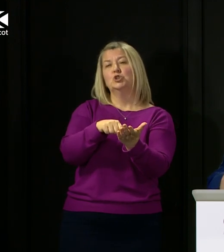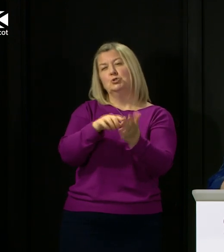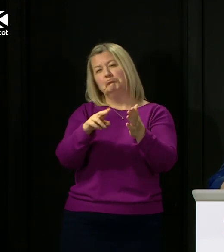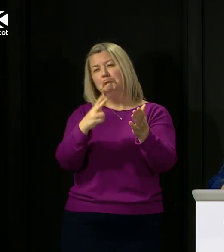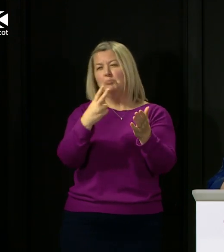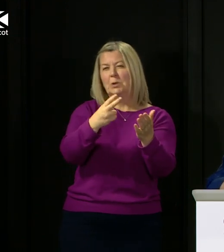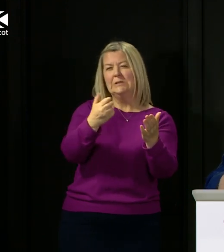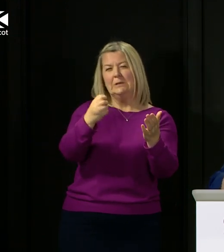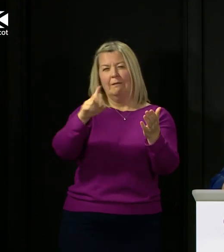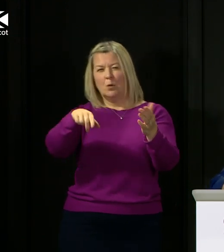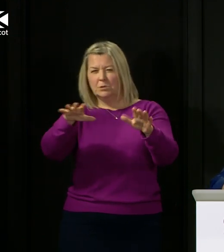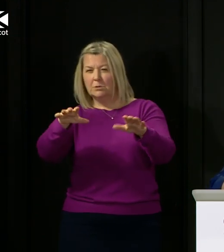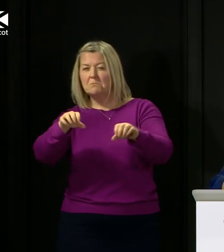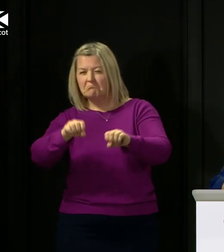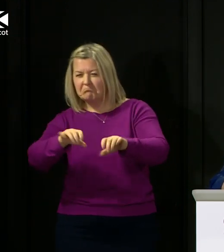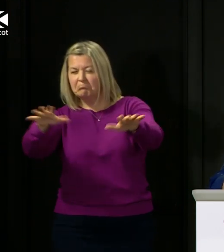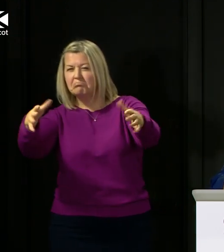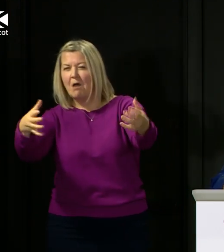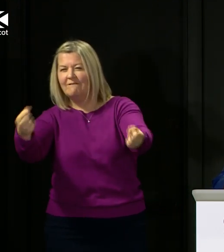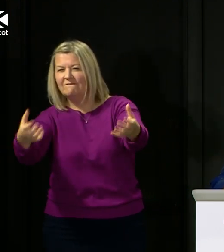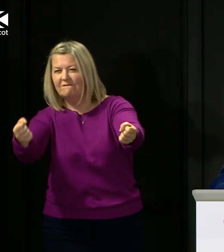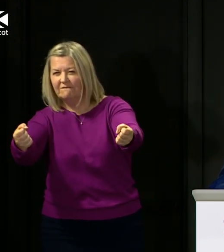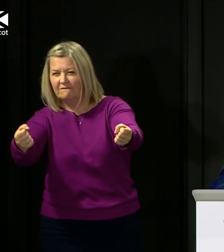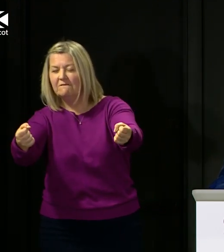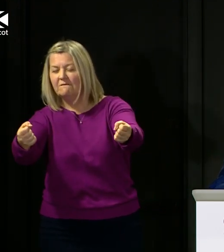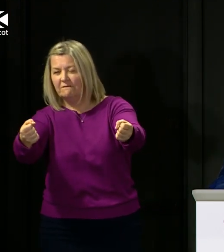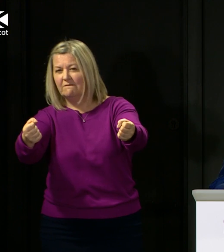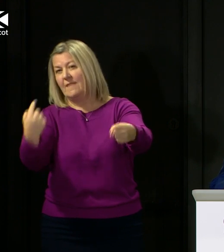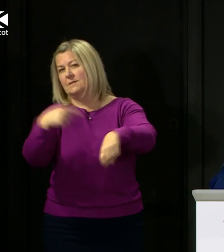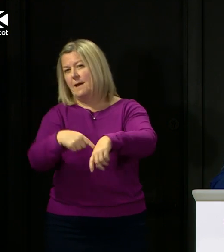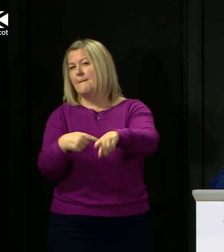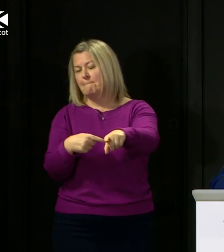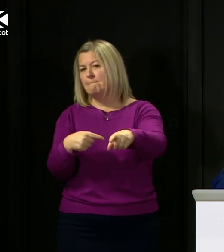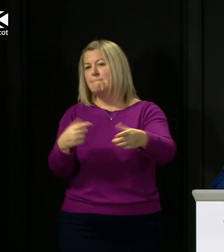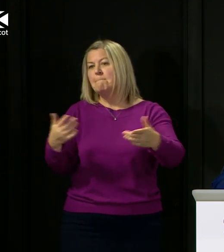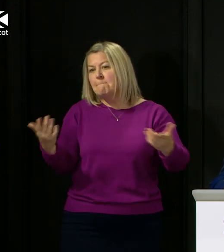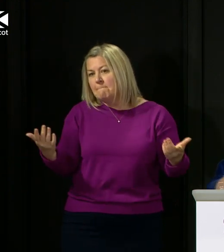at that point were infected with the virus, but that is a here-and-now figure, it's one